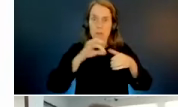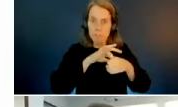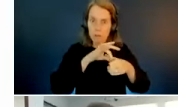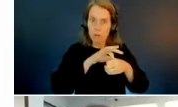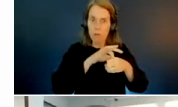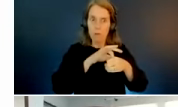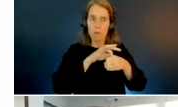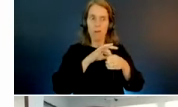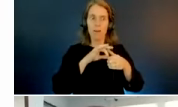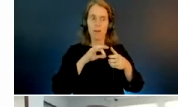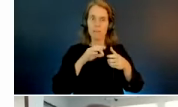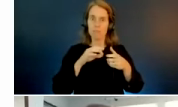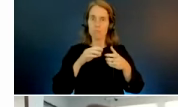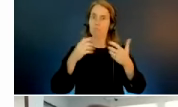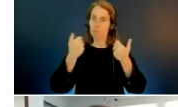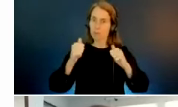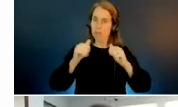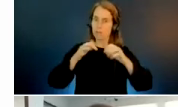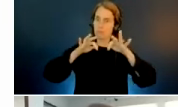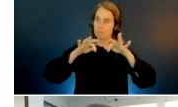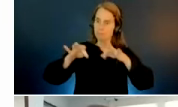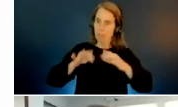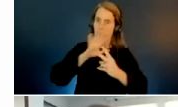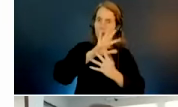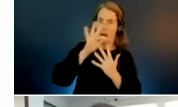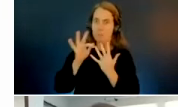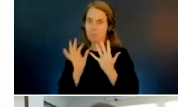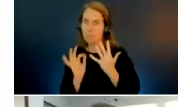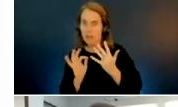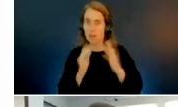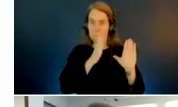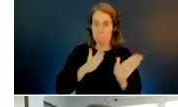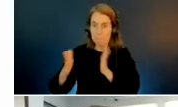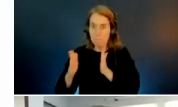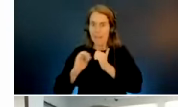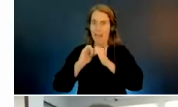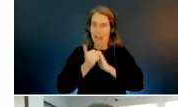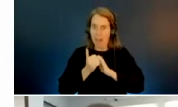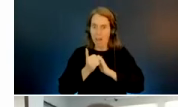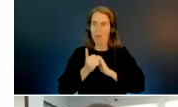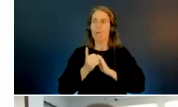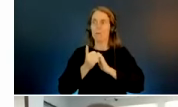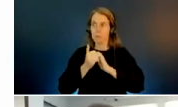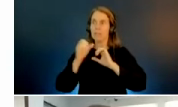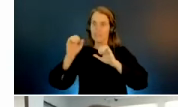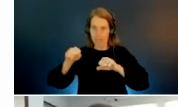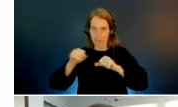and kind of have it planned out um specific steps to ensure you can cast your vote successfully and